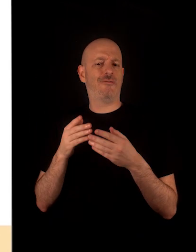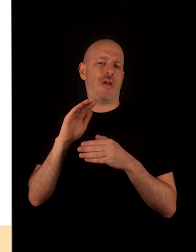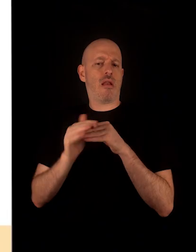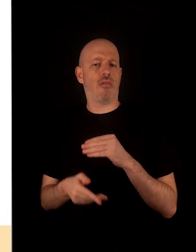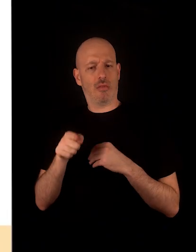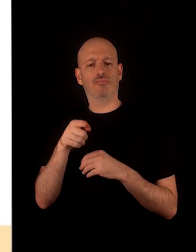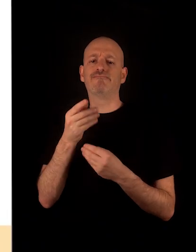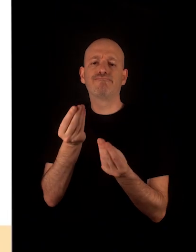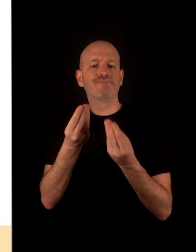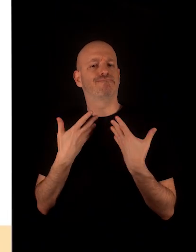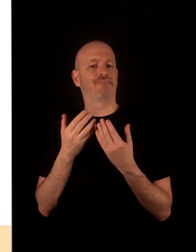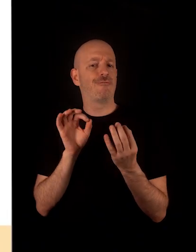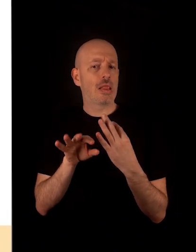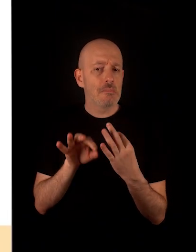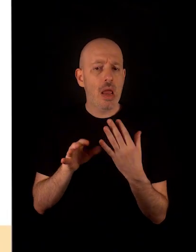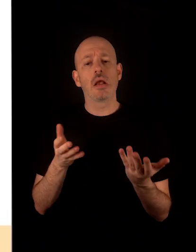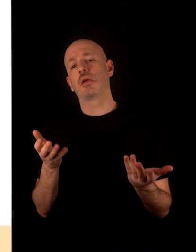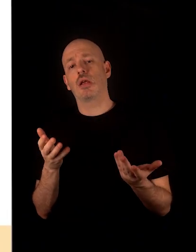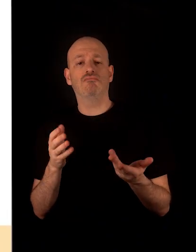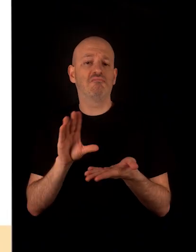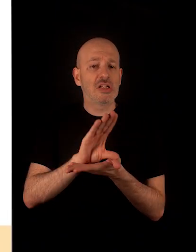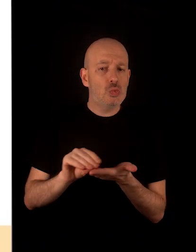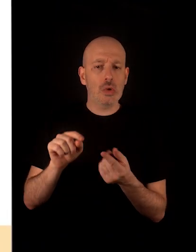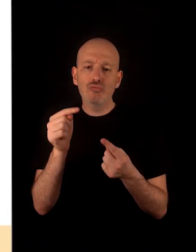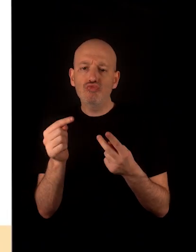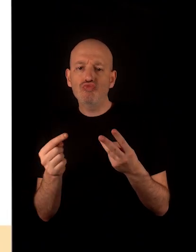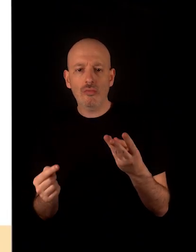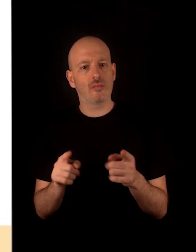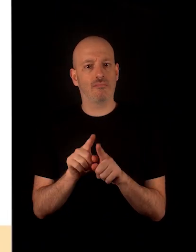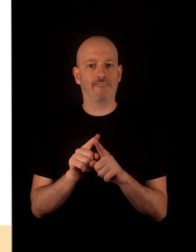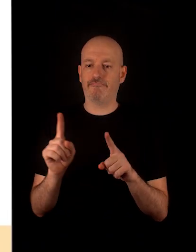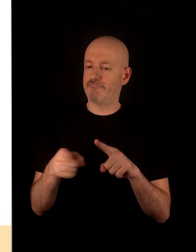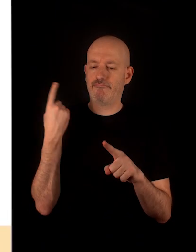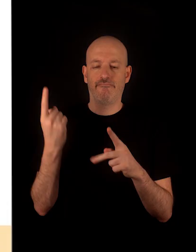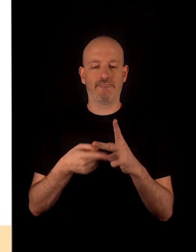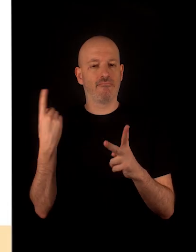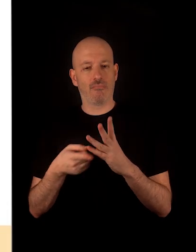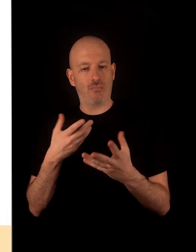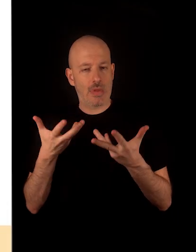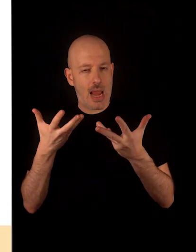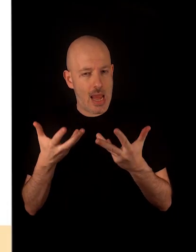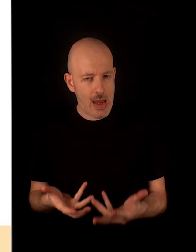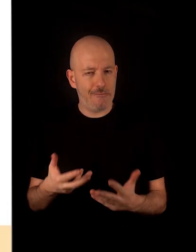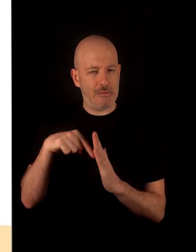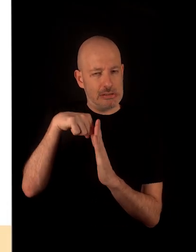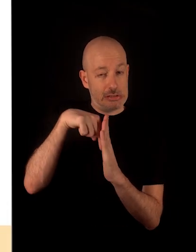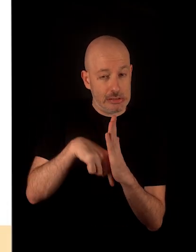that your legal entity will sign with the Goethe-Institut After the signature of the grant agreement